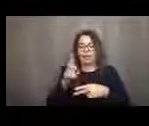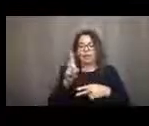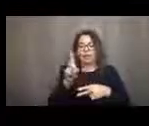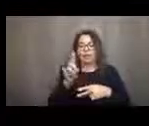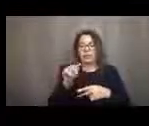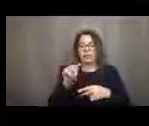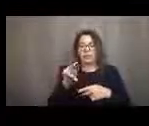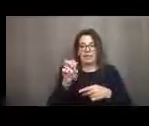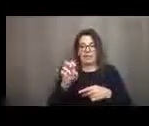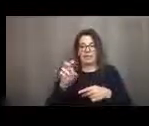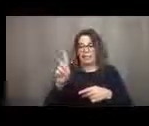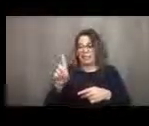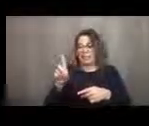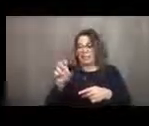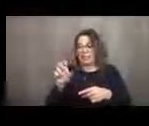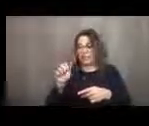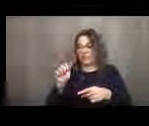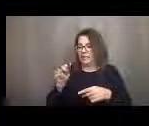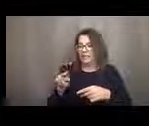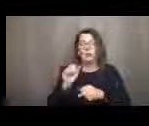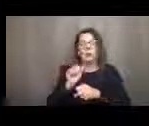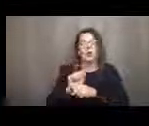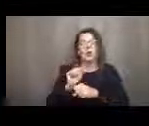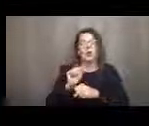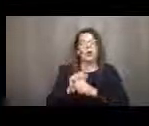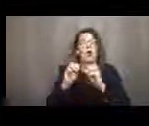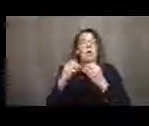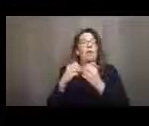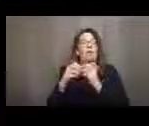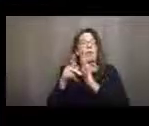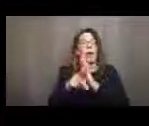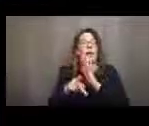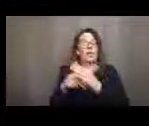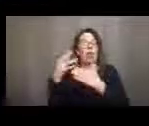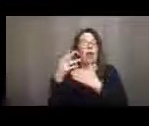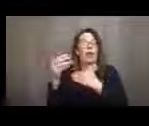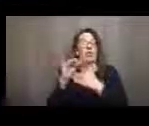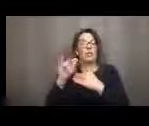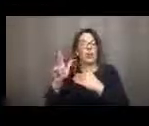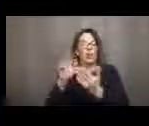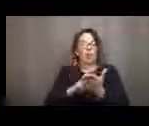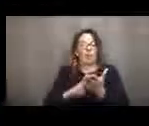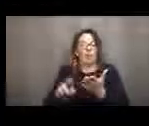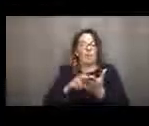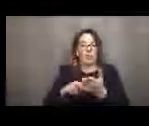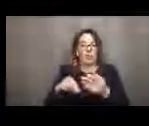in the Office of Policy for Extramural Research and I'm going to be your moderator for the next 45 minutes.